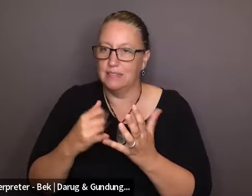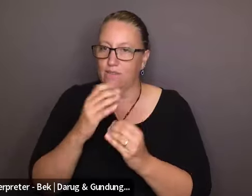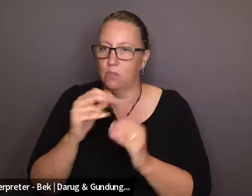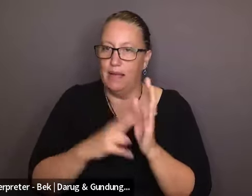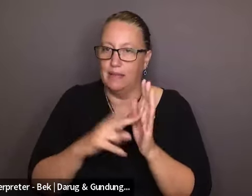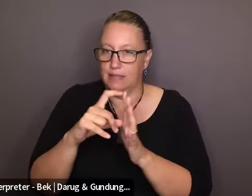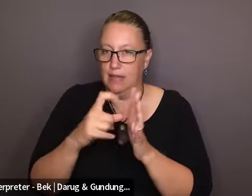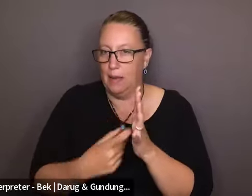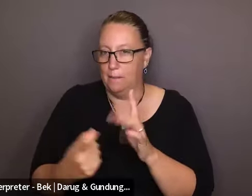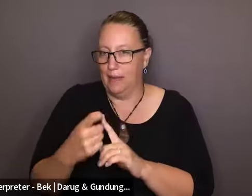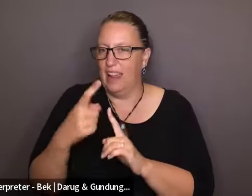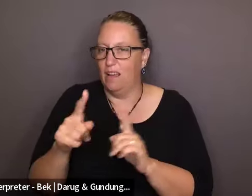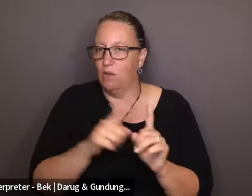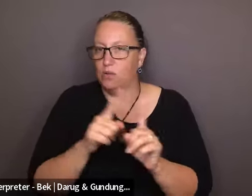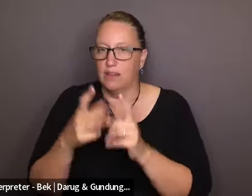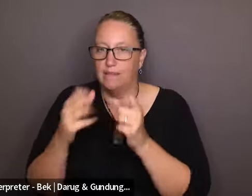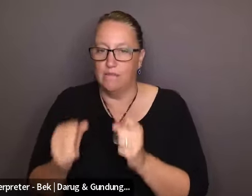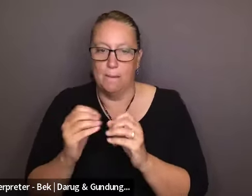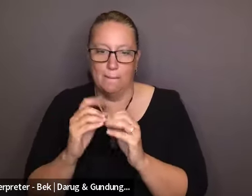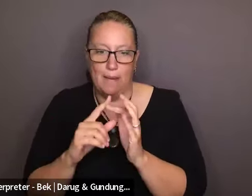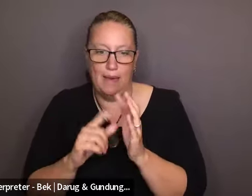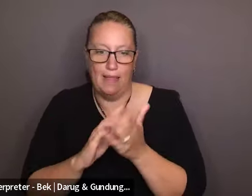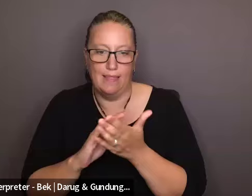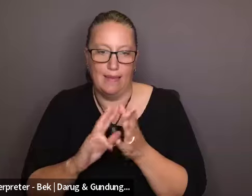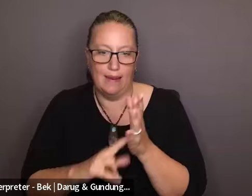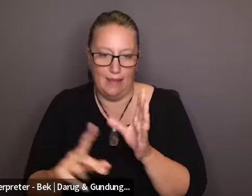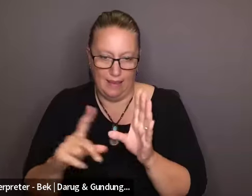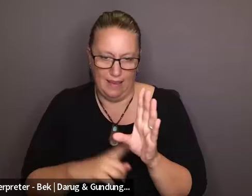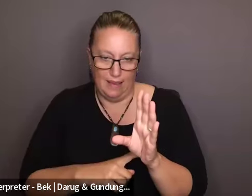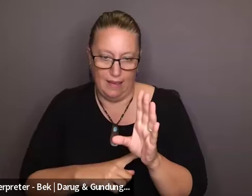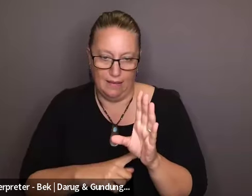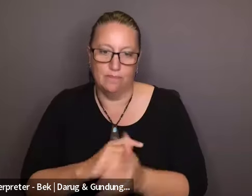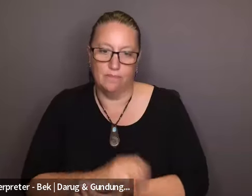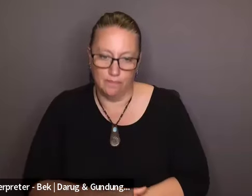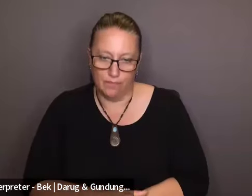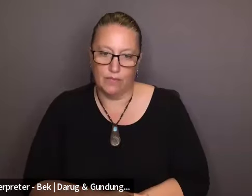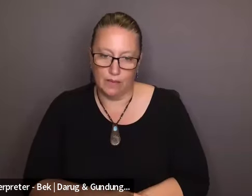behind the scenes Sue, Kiera and Jess from the NDRP will